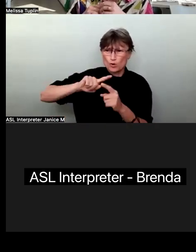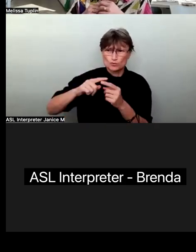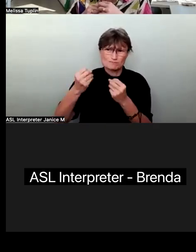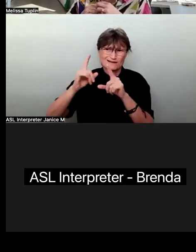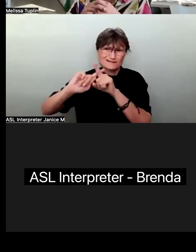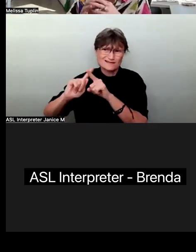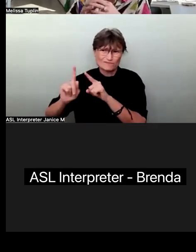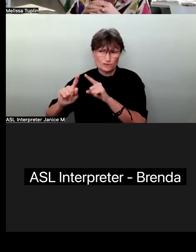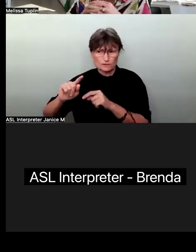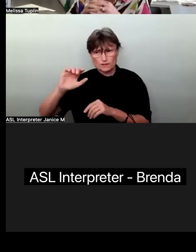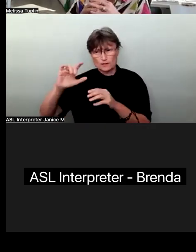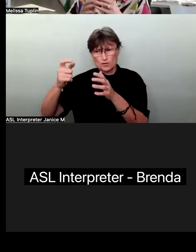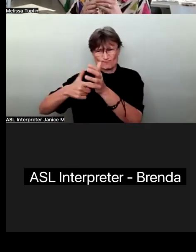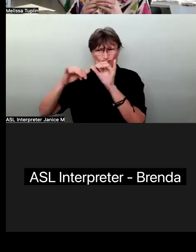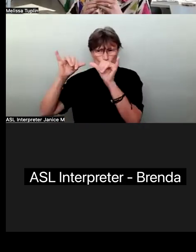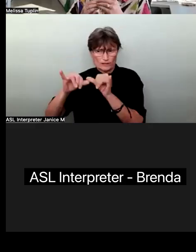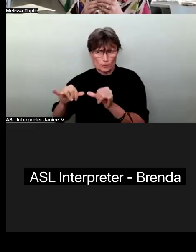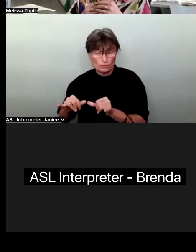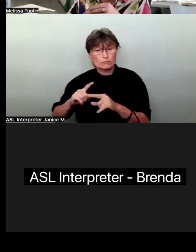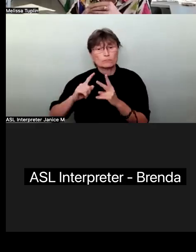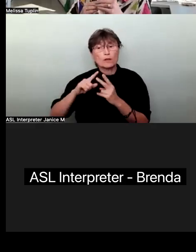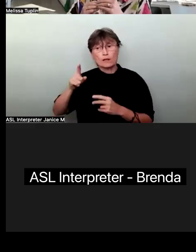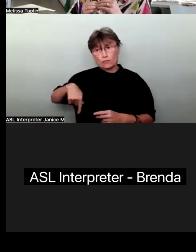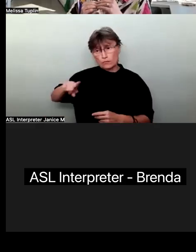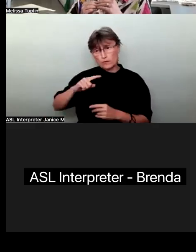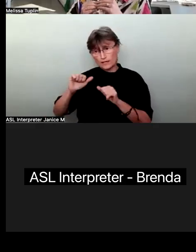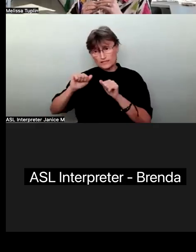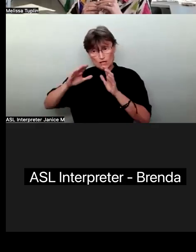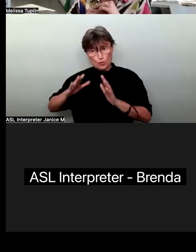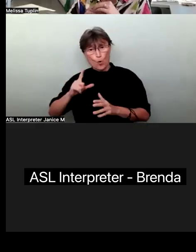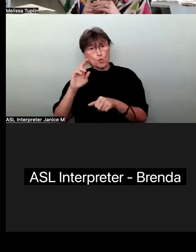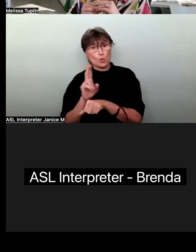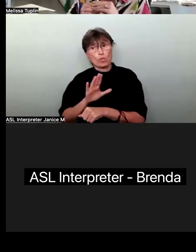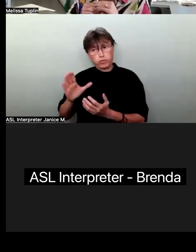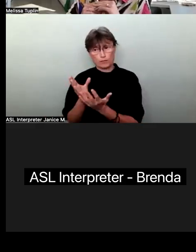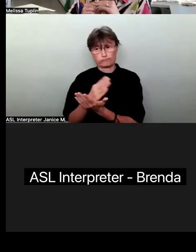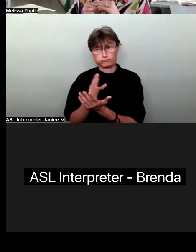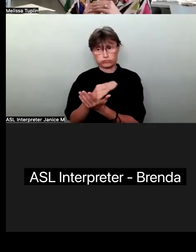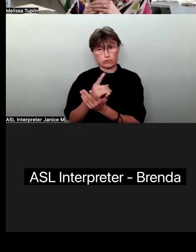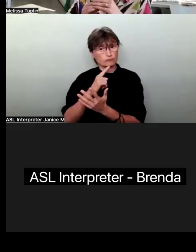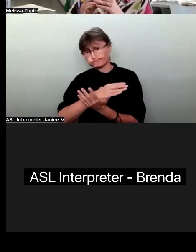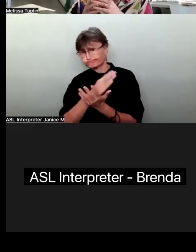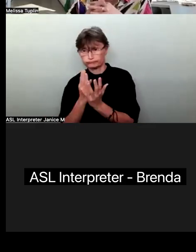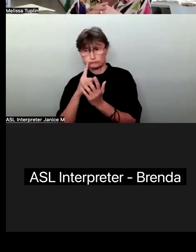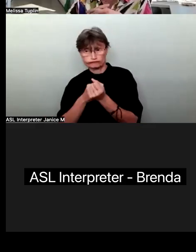Assessors will score each statement on a scale of strongly agree to strongly disagree. Staff assign